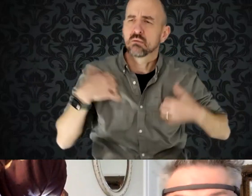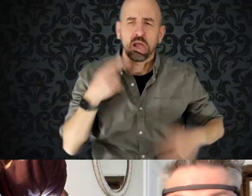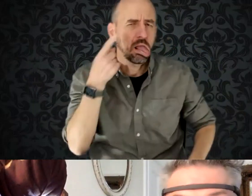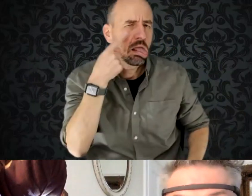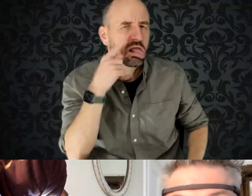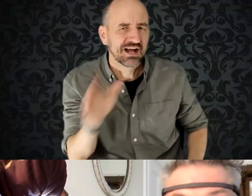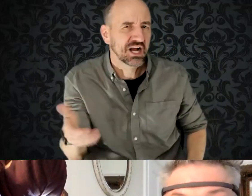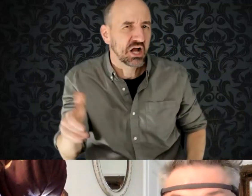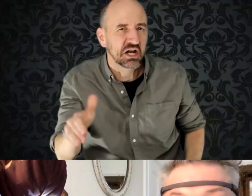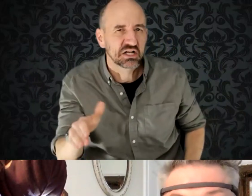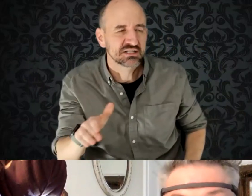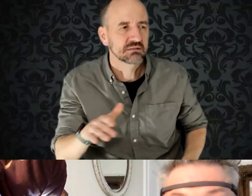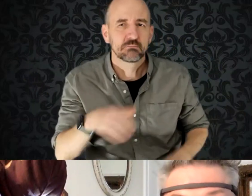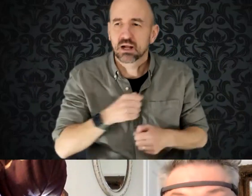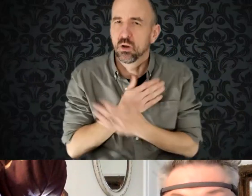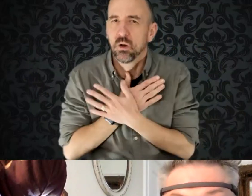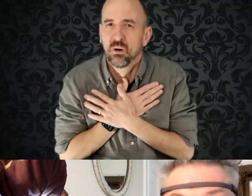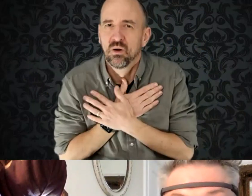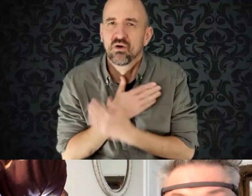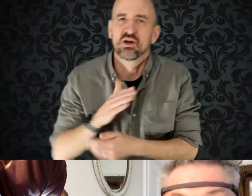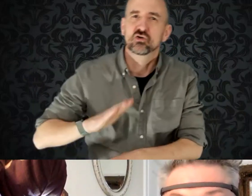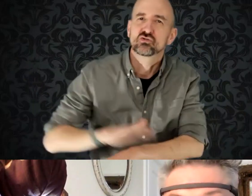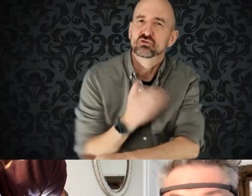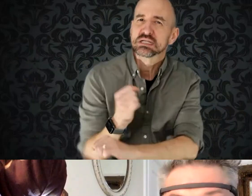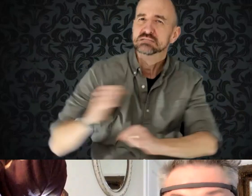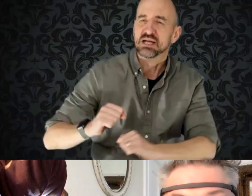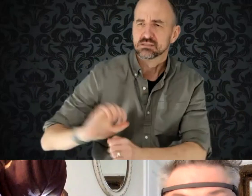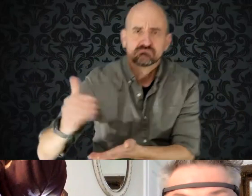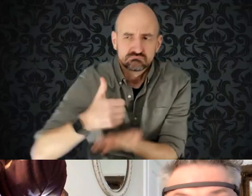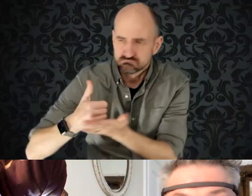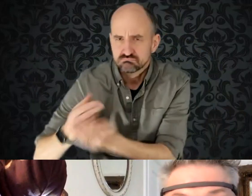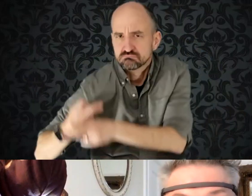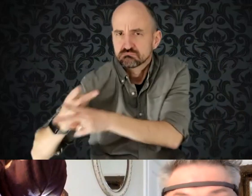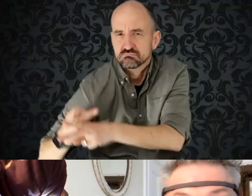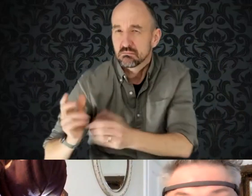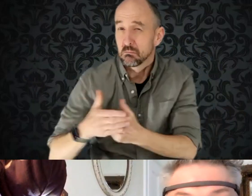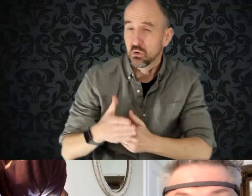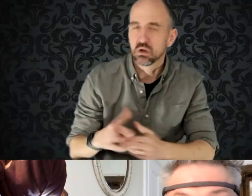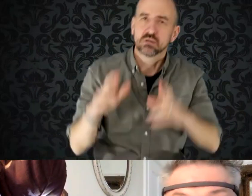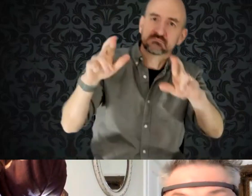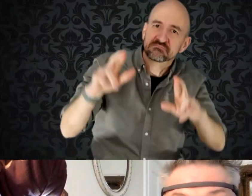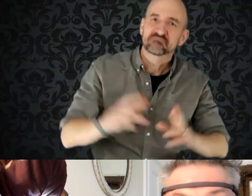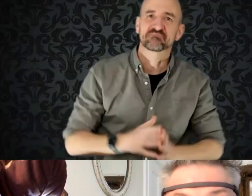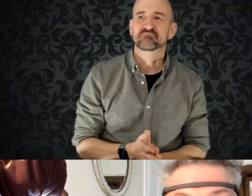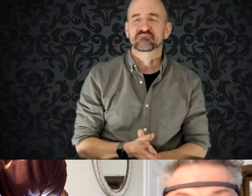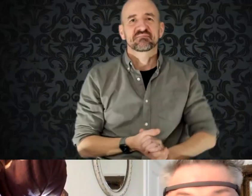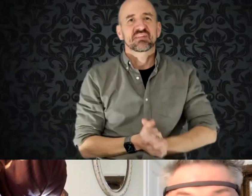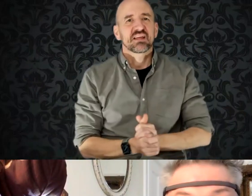a way… I hope that we have that and that we can walk around a garden and play musical symphonies together.